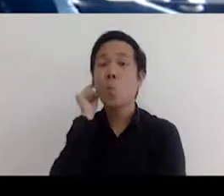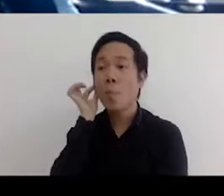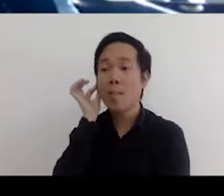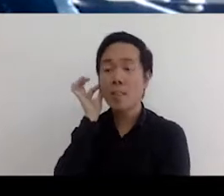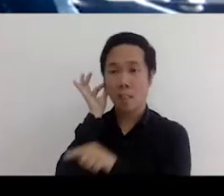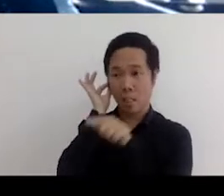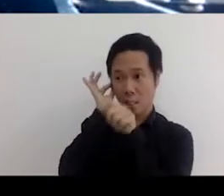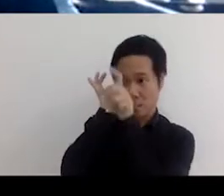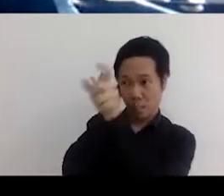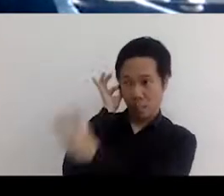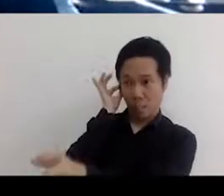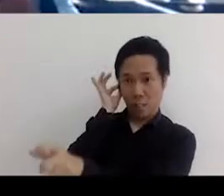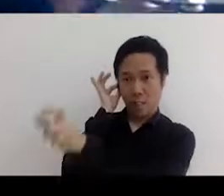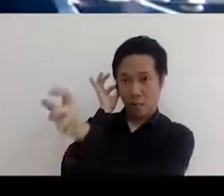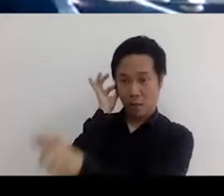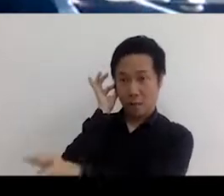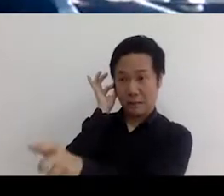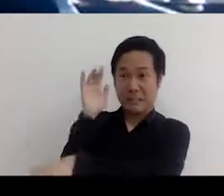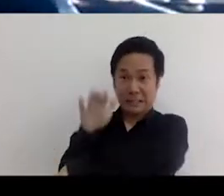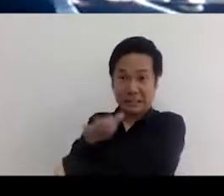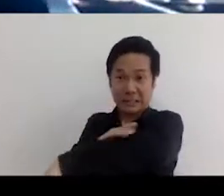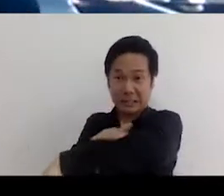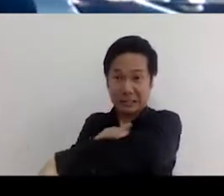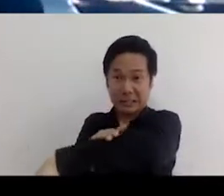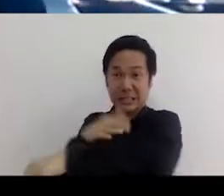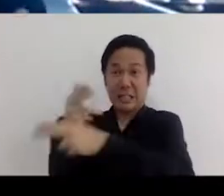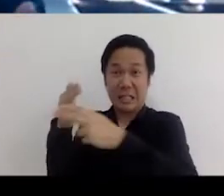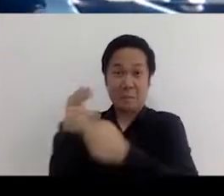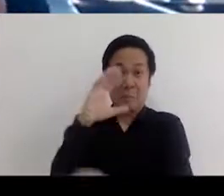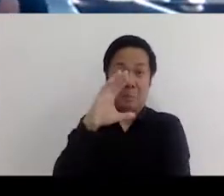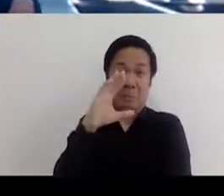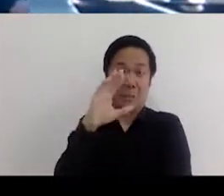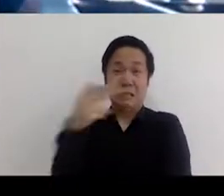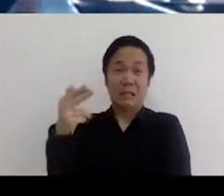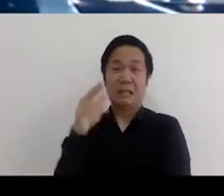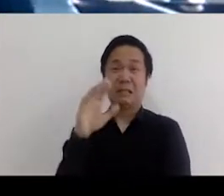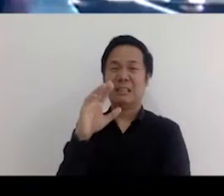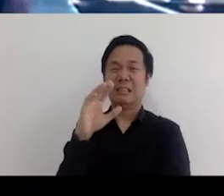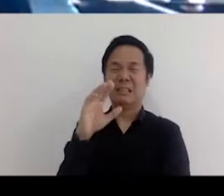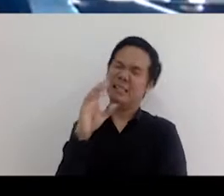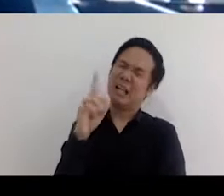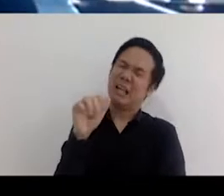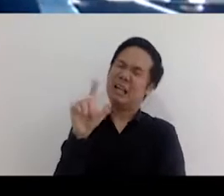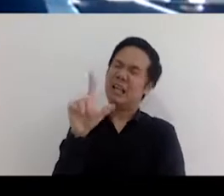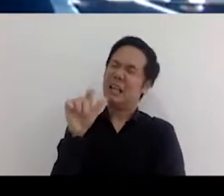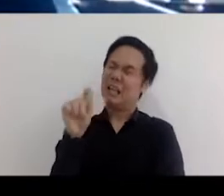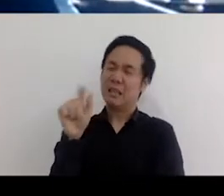then with disability and let's say she's poor, in addition to that, because poverty is also a big source of discrimination.